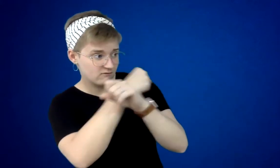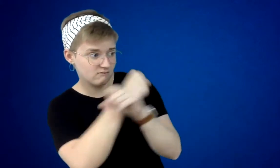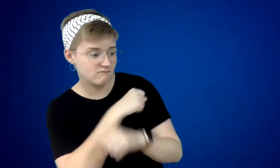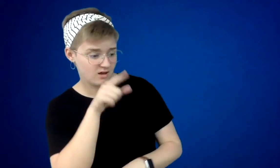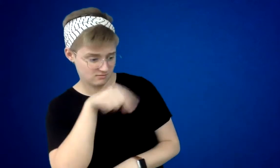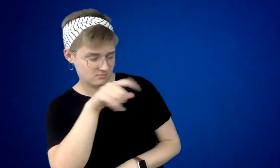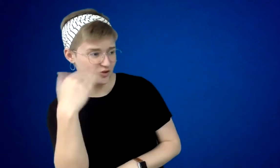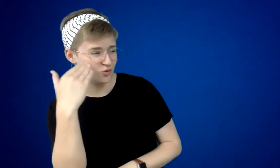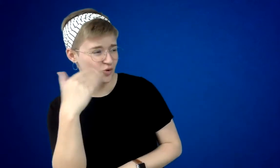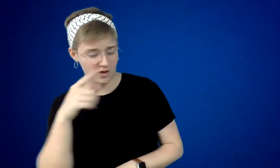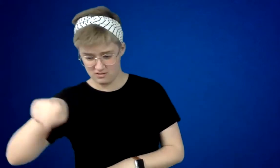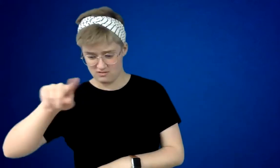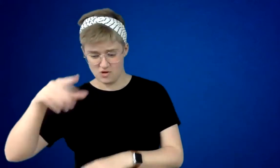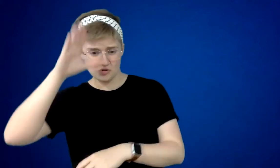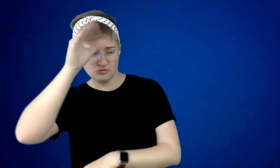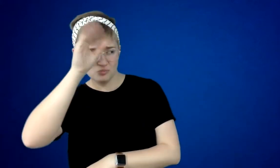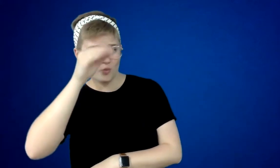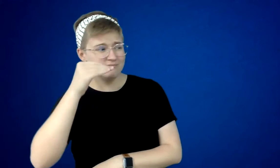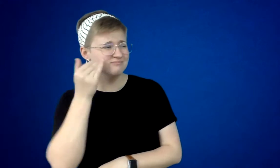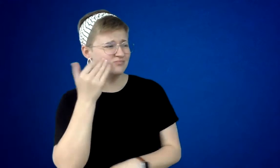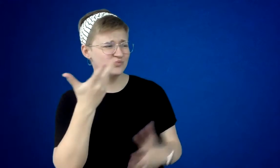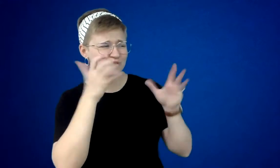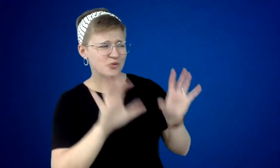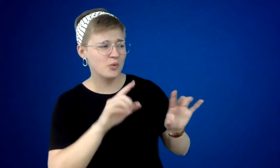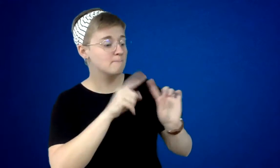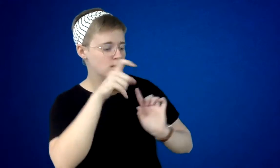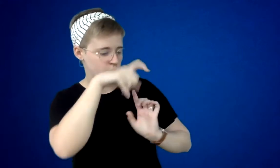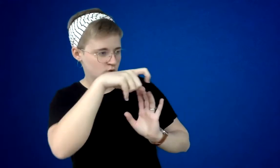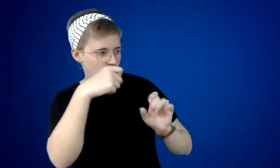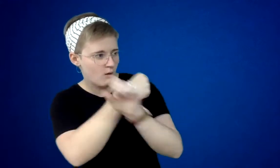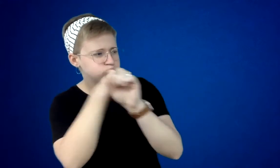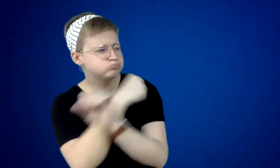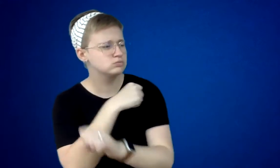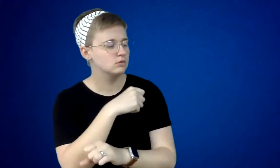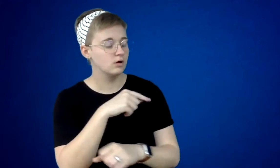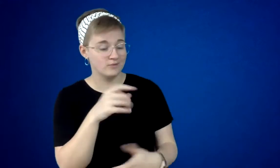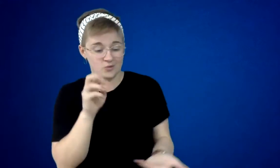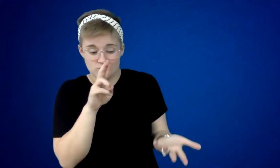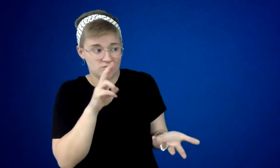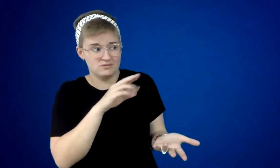boys. I know you don’t want to. But you got to fight them, else they won’t ever leave you alone.”